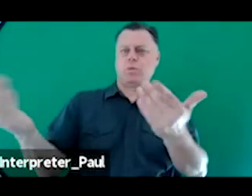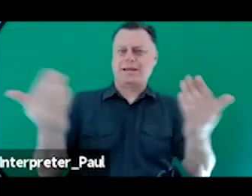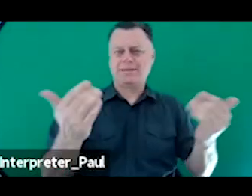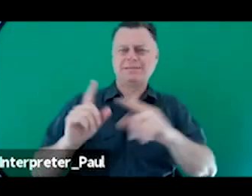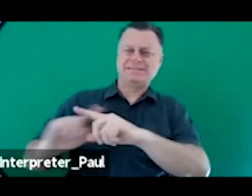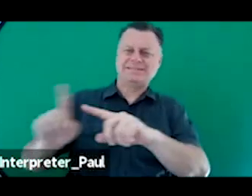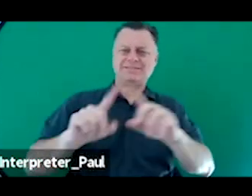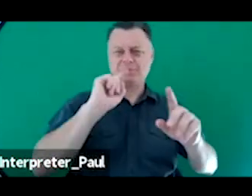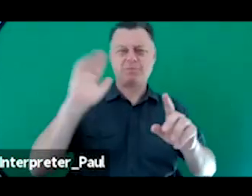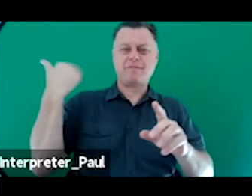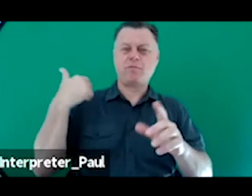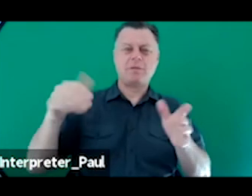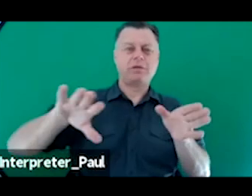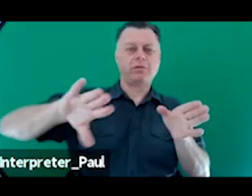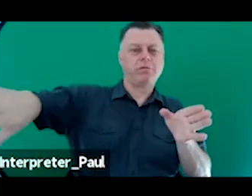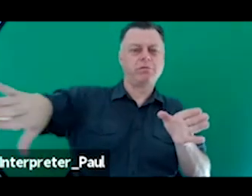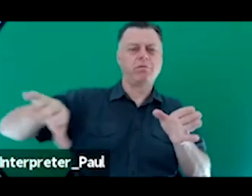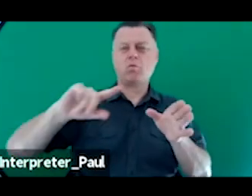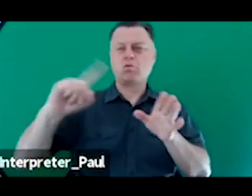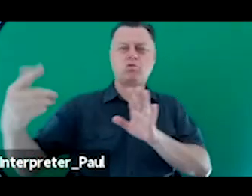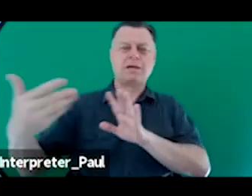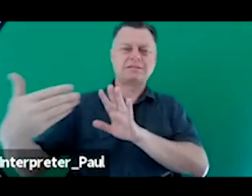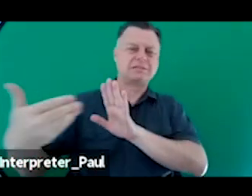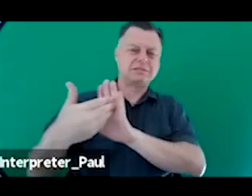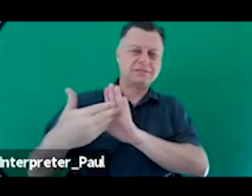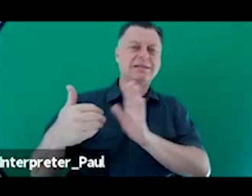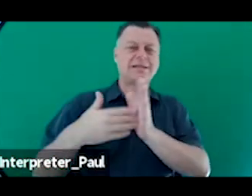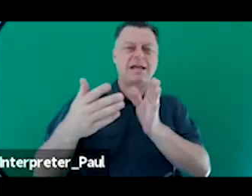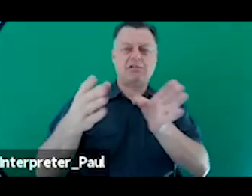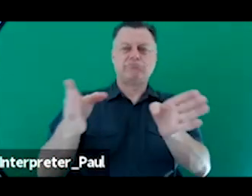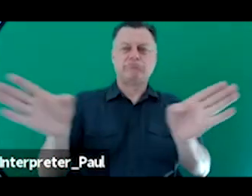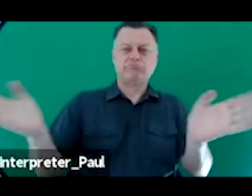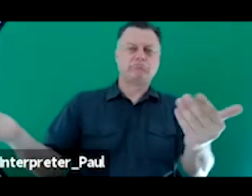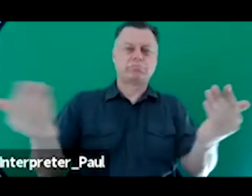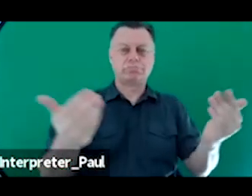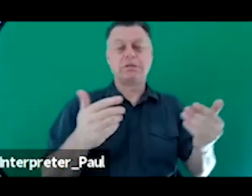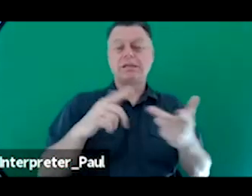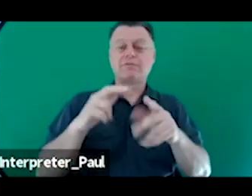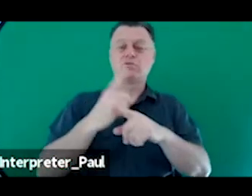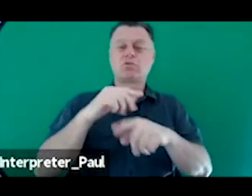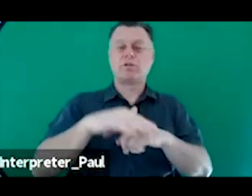So, when we start talking about individual inclusion plans, making one change,